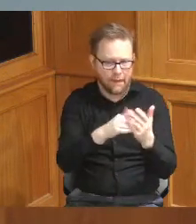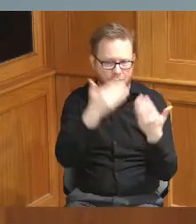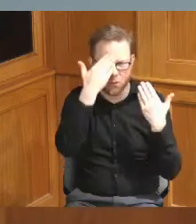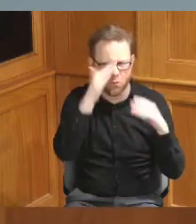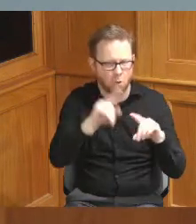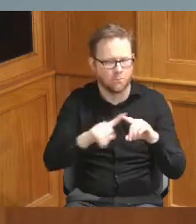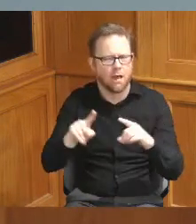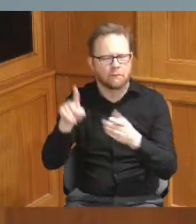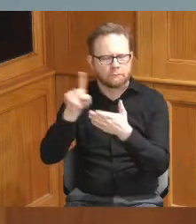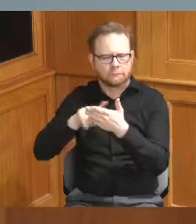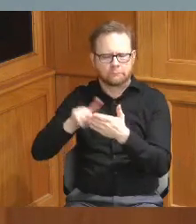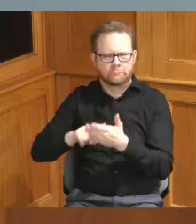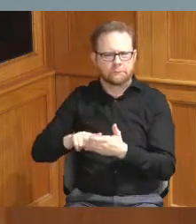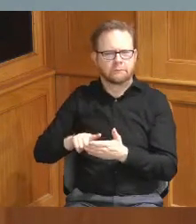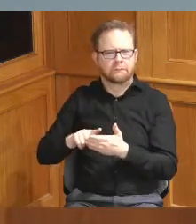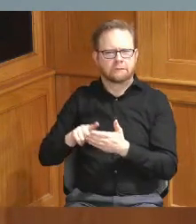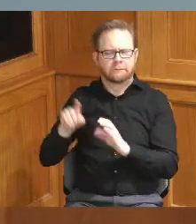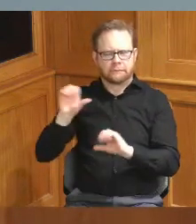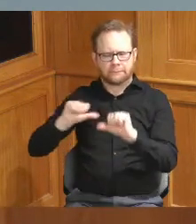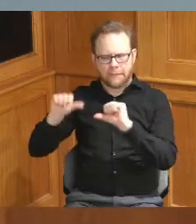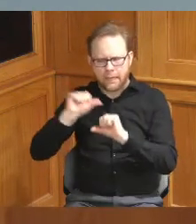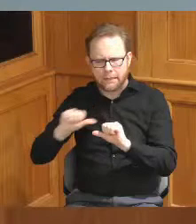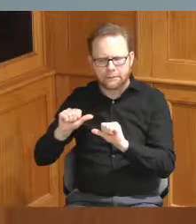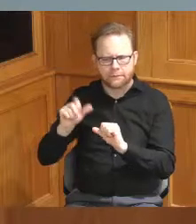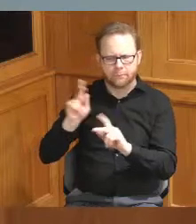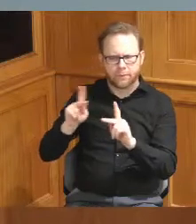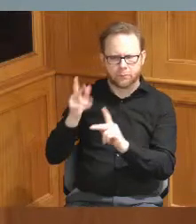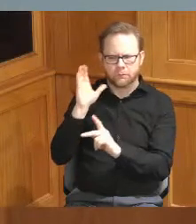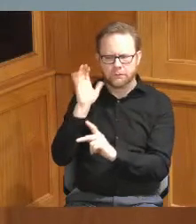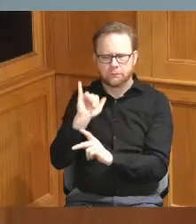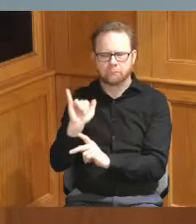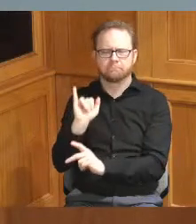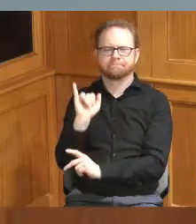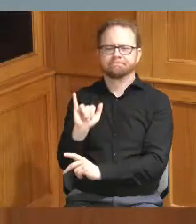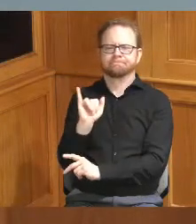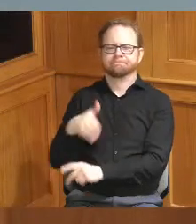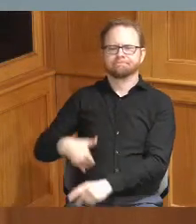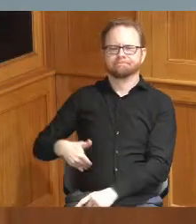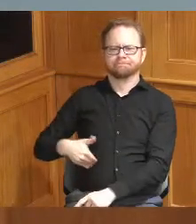stacking up and the the professional Community seems to be of the belief yes we will have a